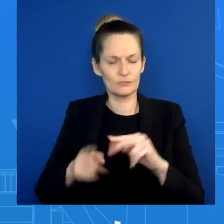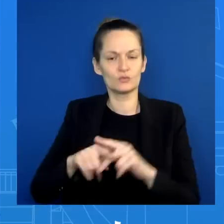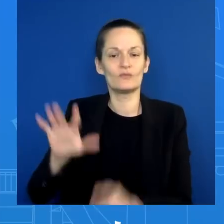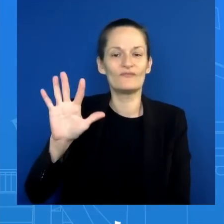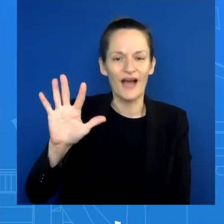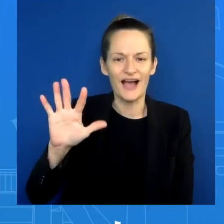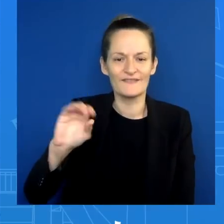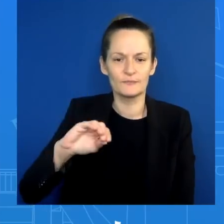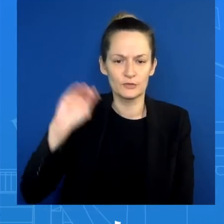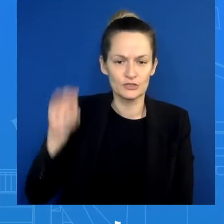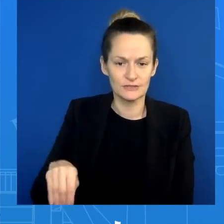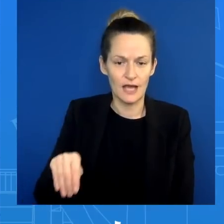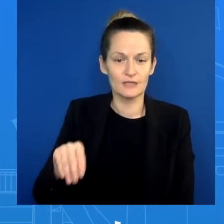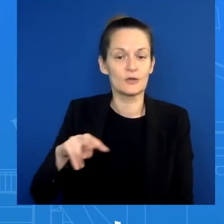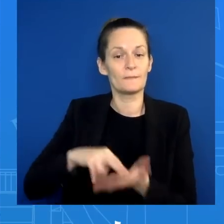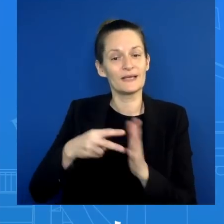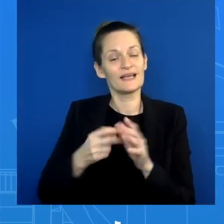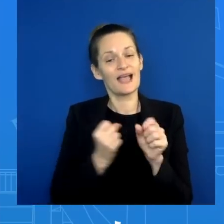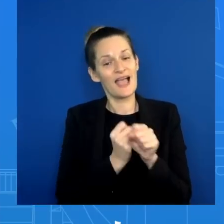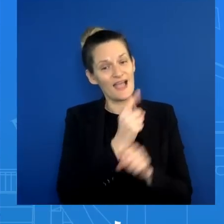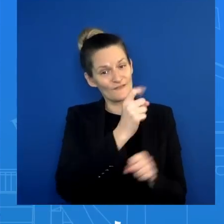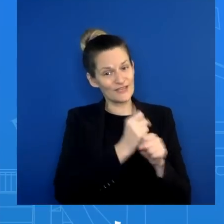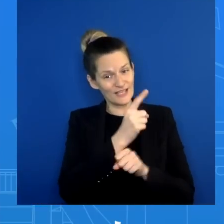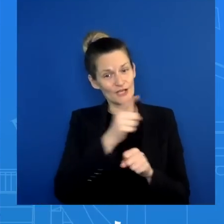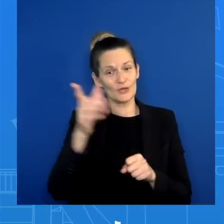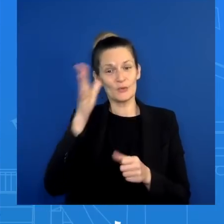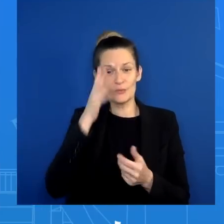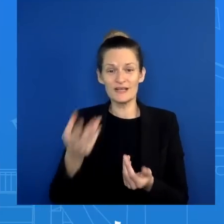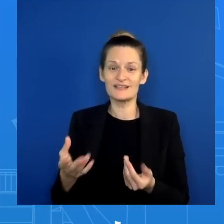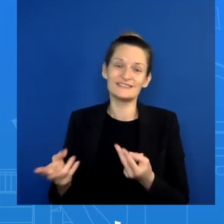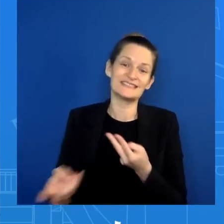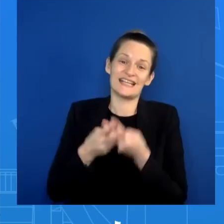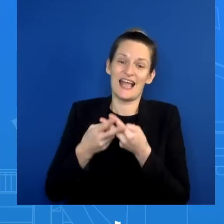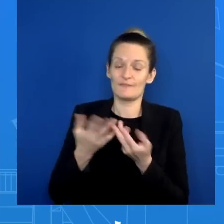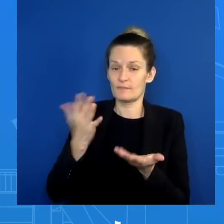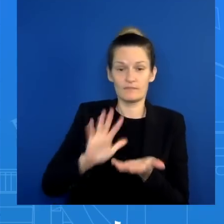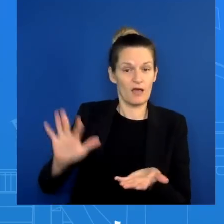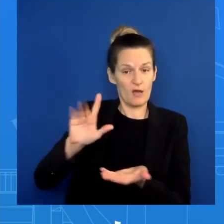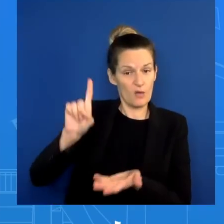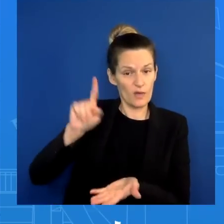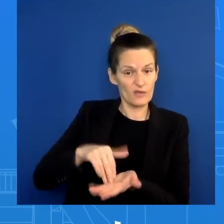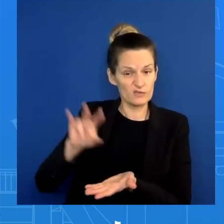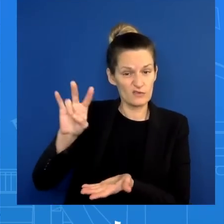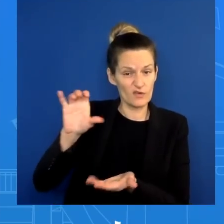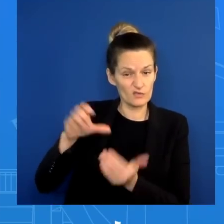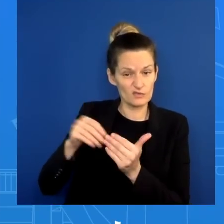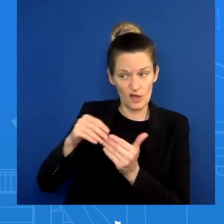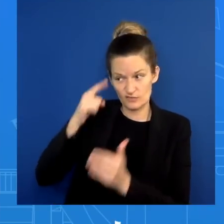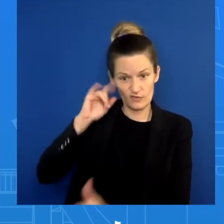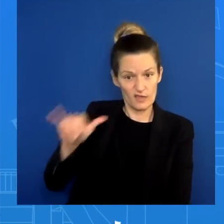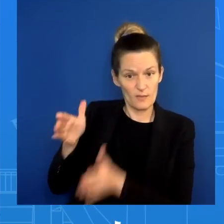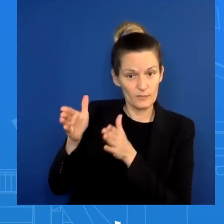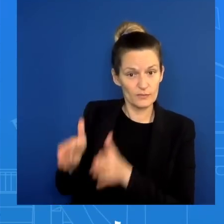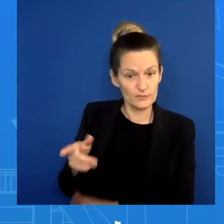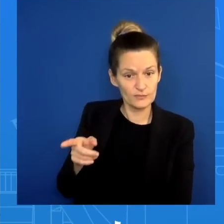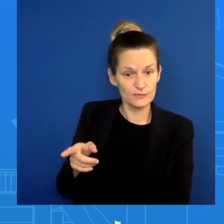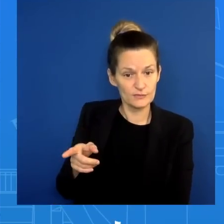A nurse making 77,000 a year who is married with two kids would pay only 61 percent a month